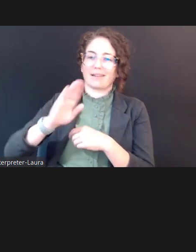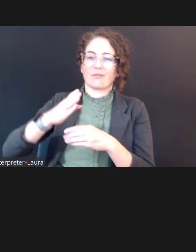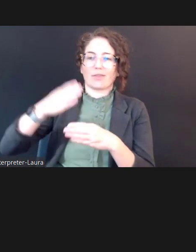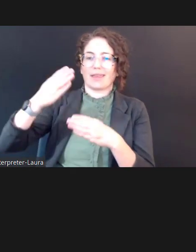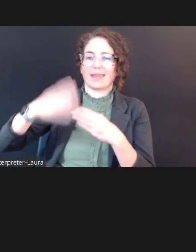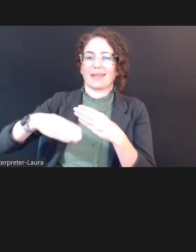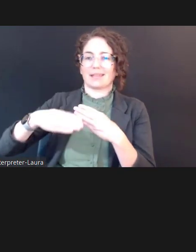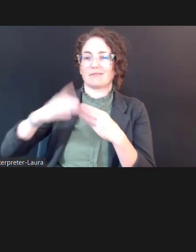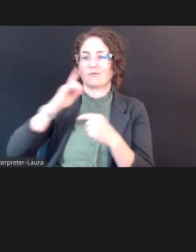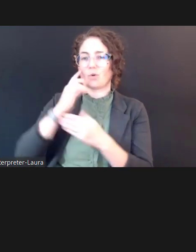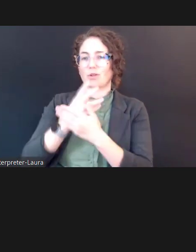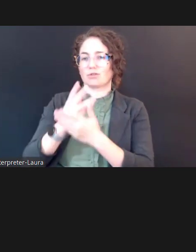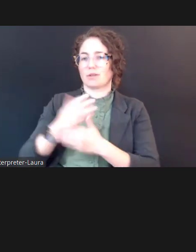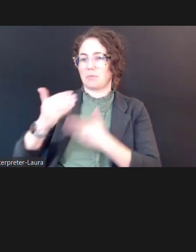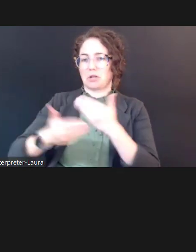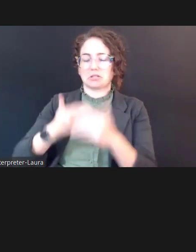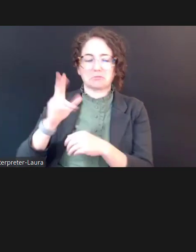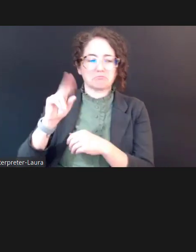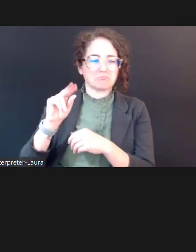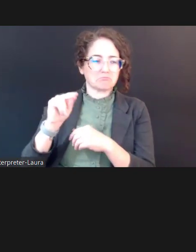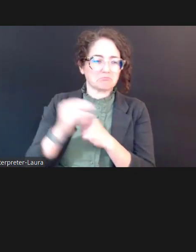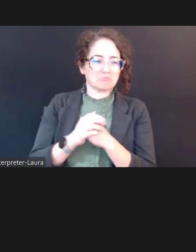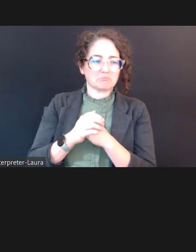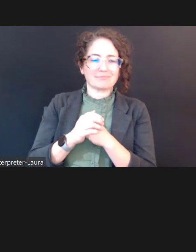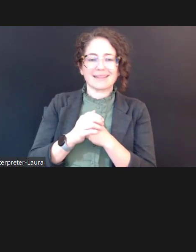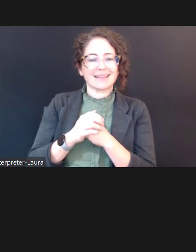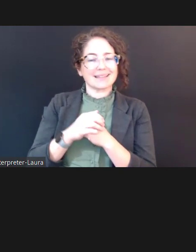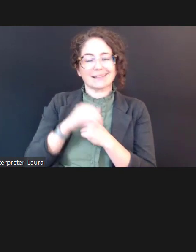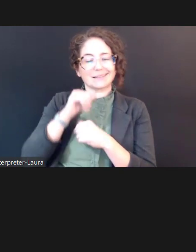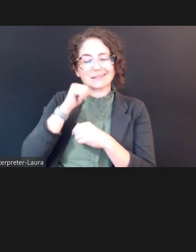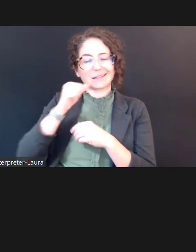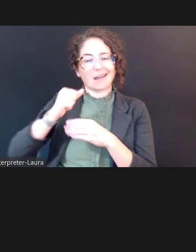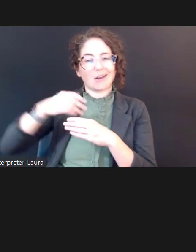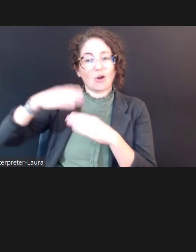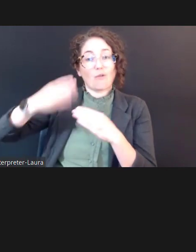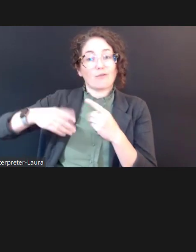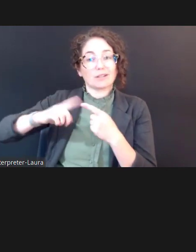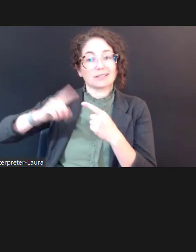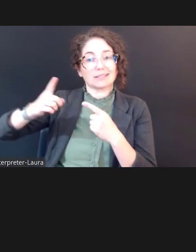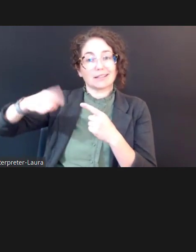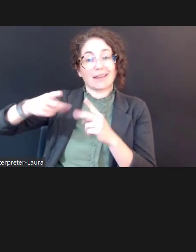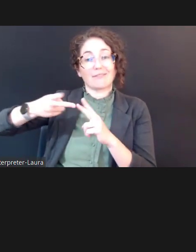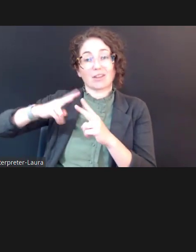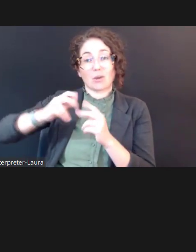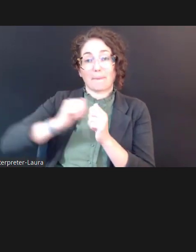It's not over until they have either passed at least one time on